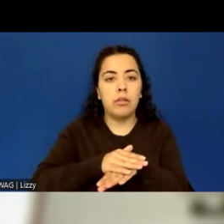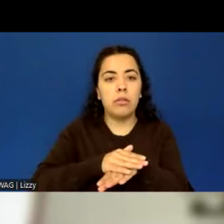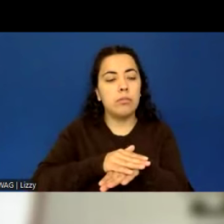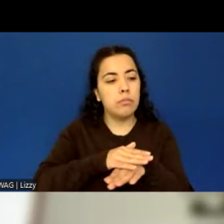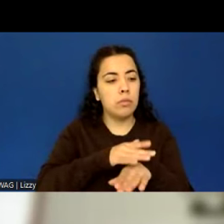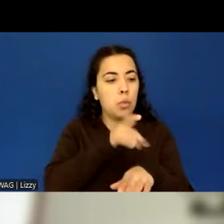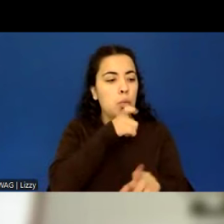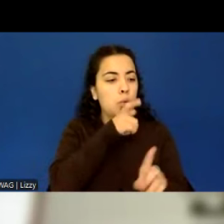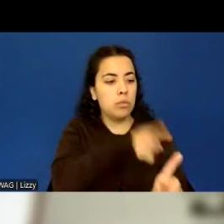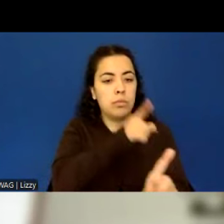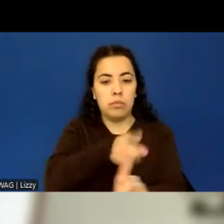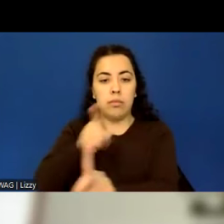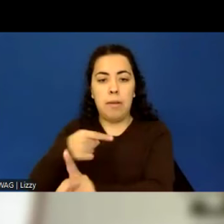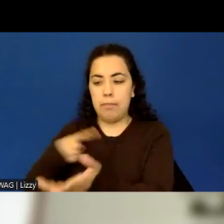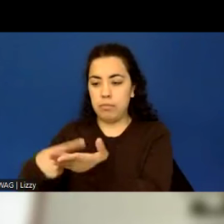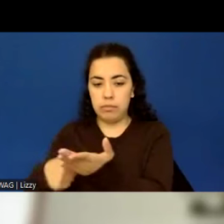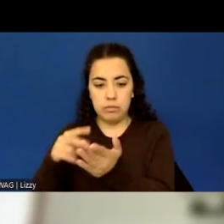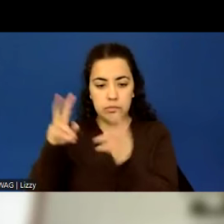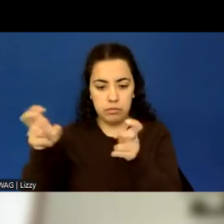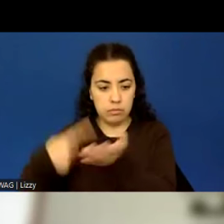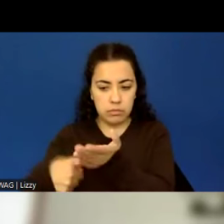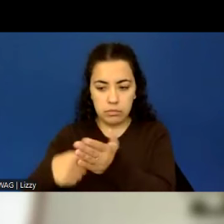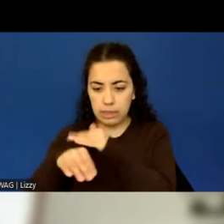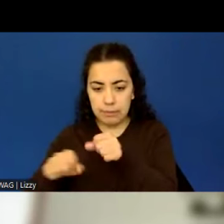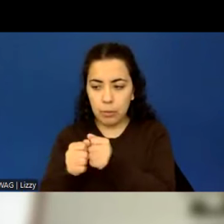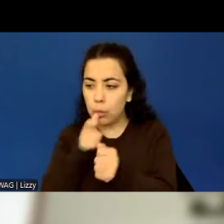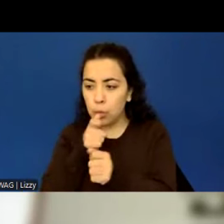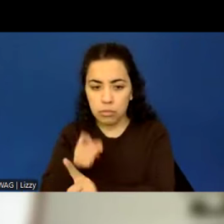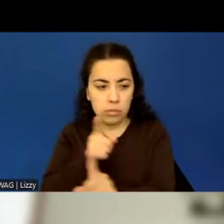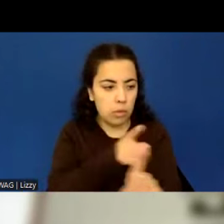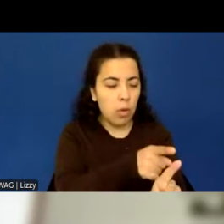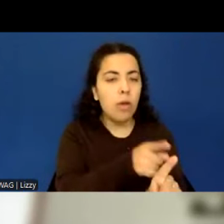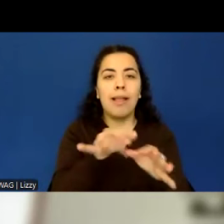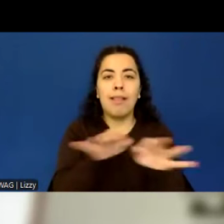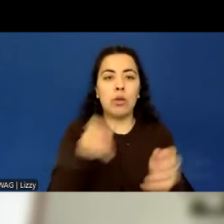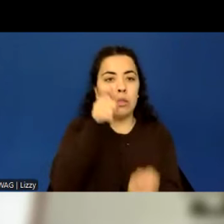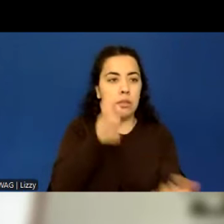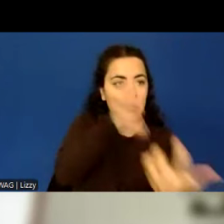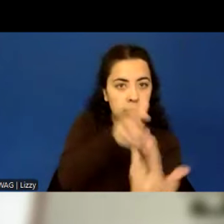allow you to use the right language, let's say, to communicate progress,